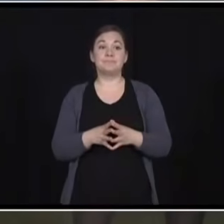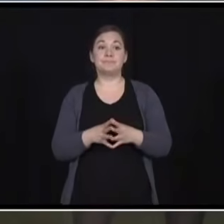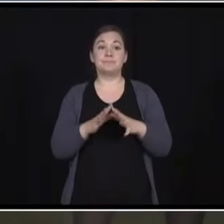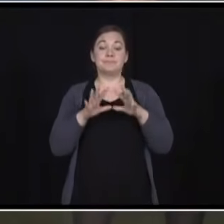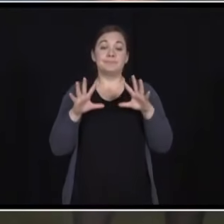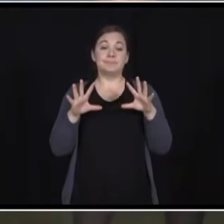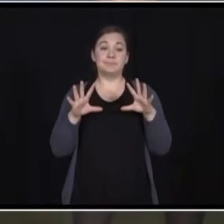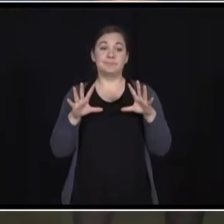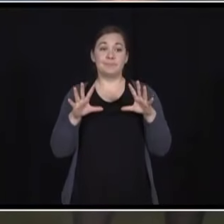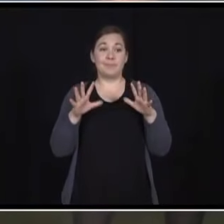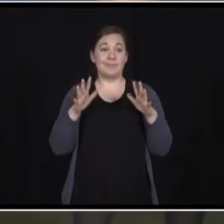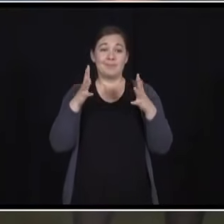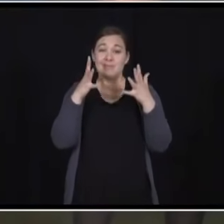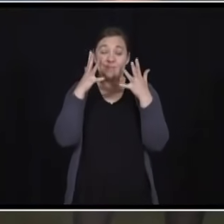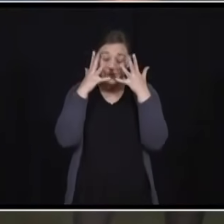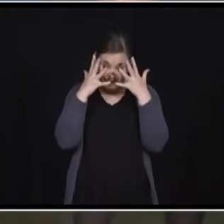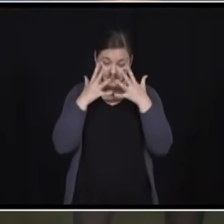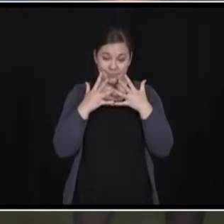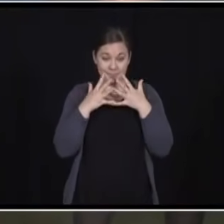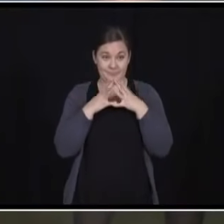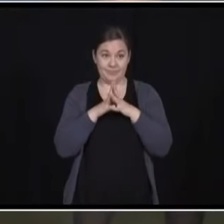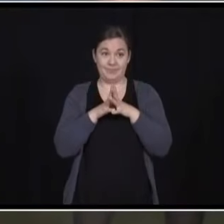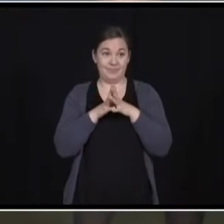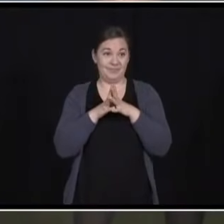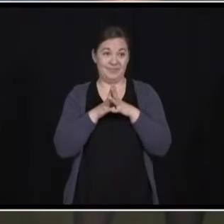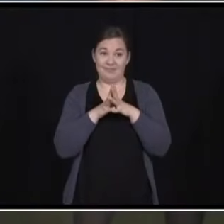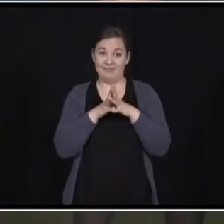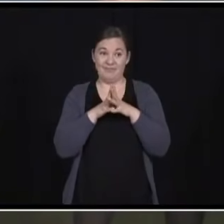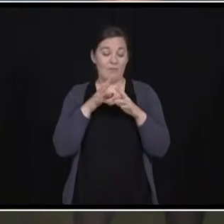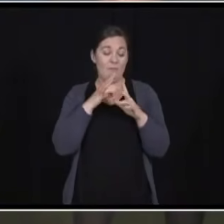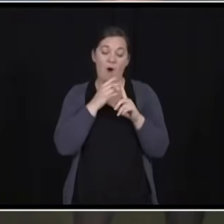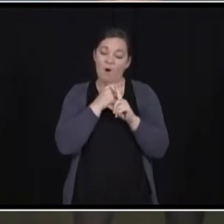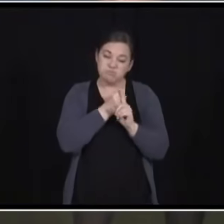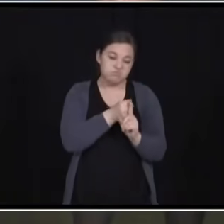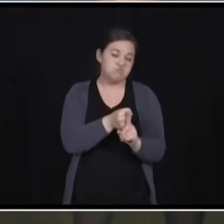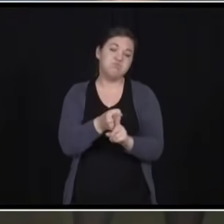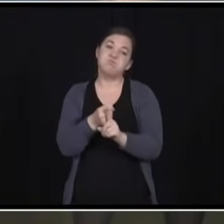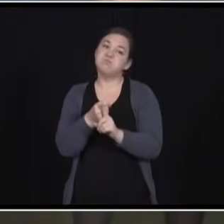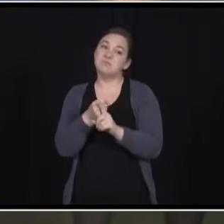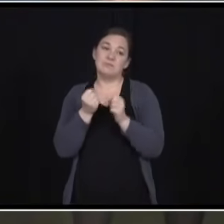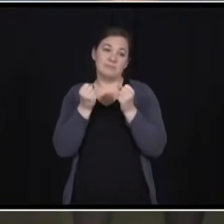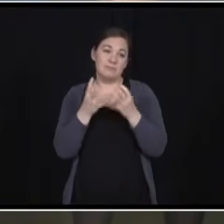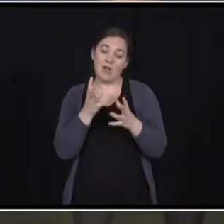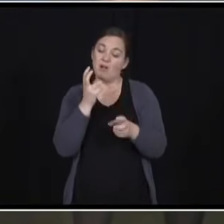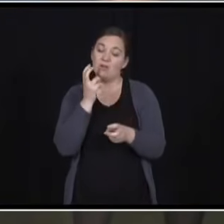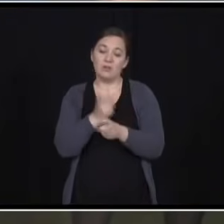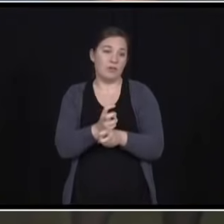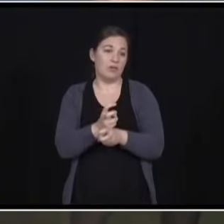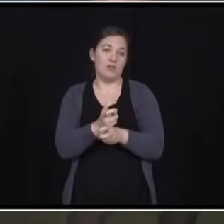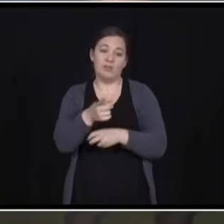Basically, it is very, very unfortunate that we are having a negative impact on lots of things by our